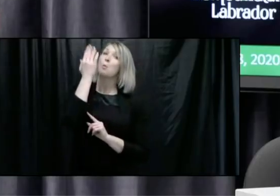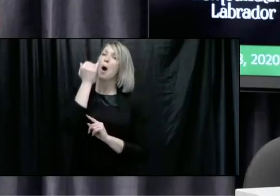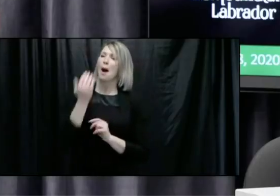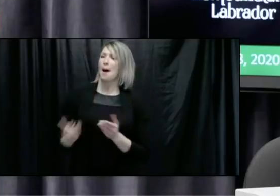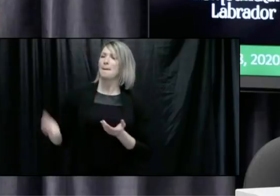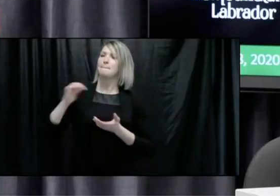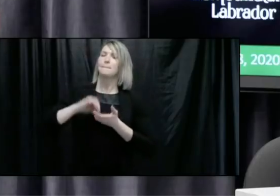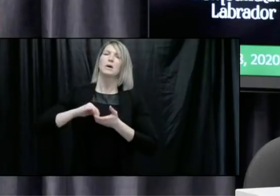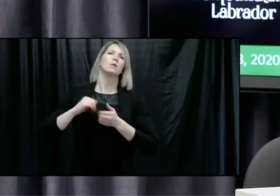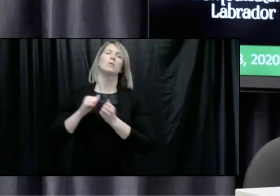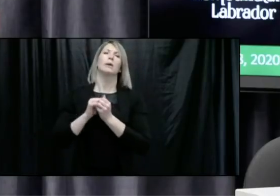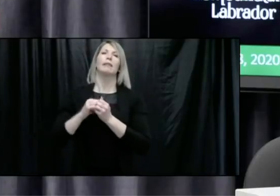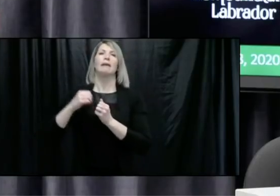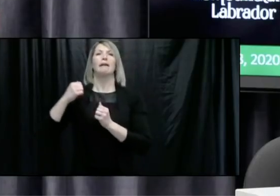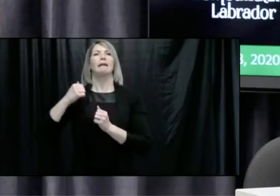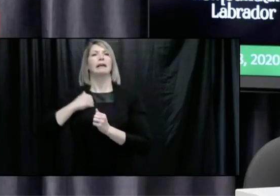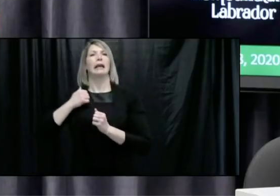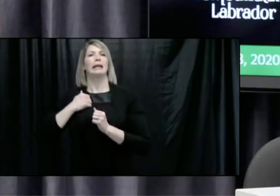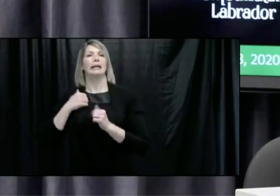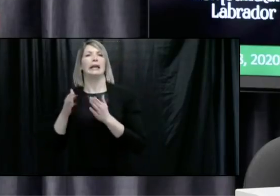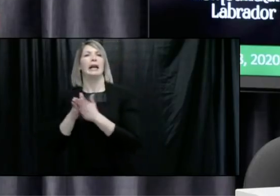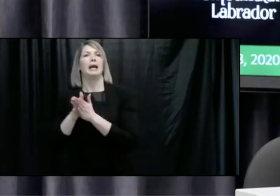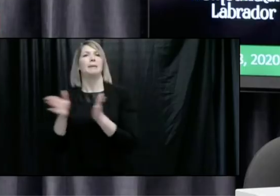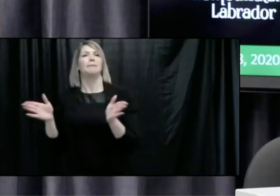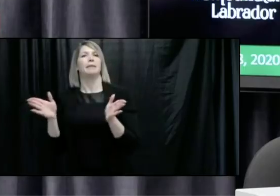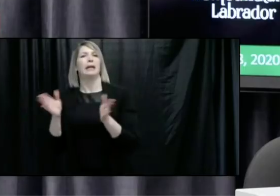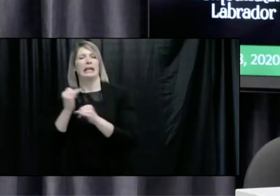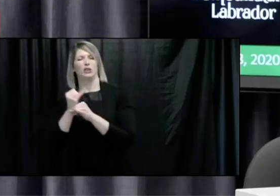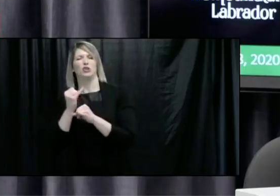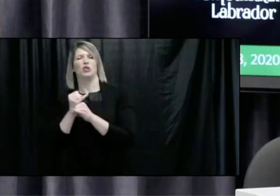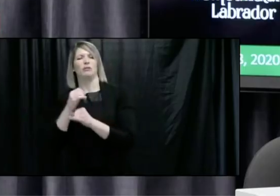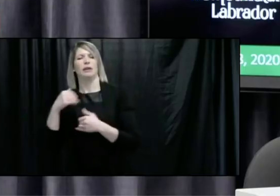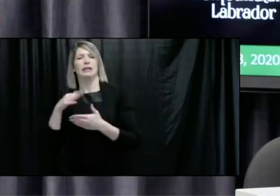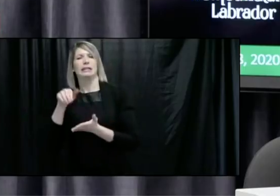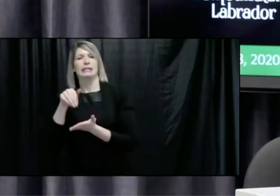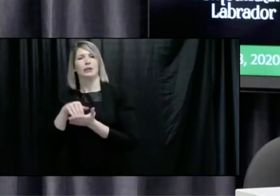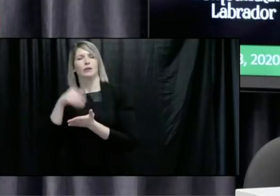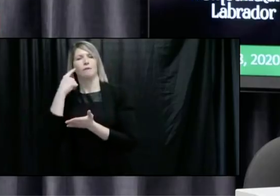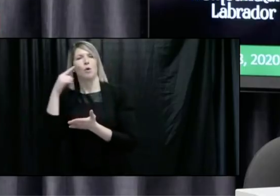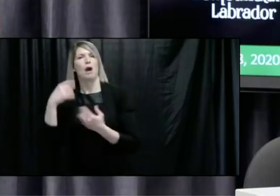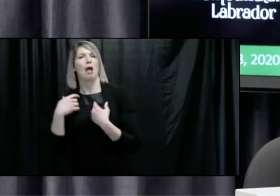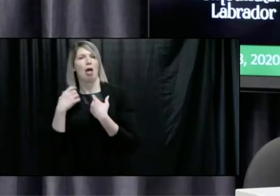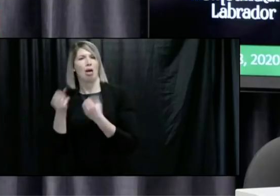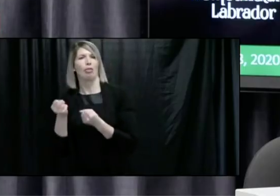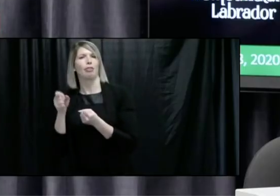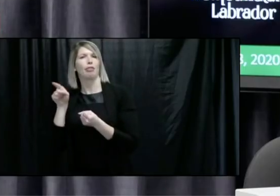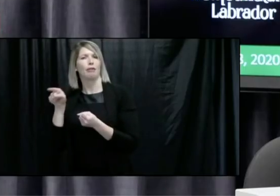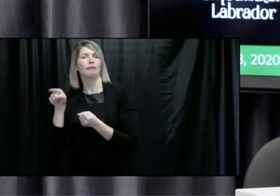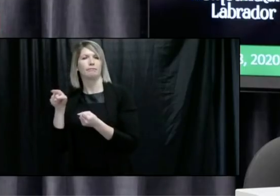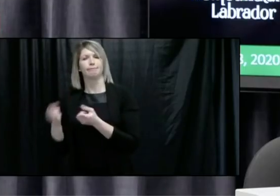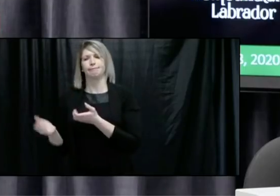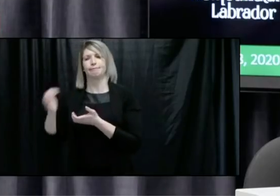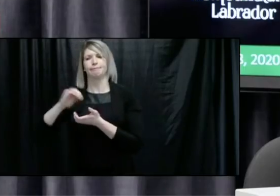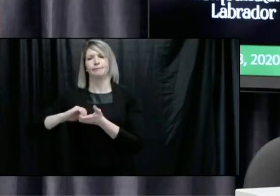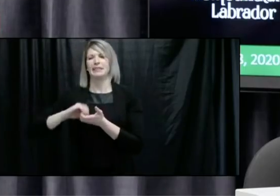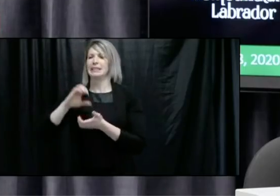PARTNERSHIP WITH THE CANADIAN INSTITUTE OF HEALTH RESEARCH.